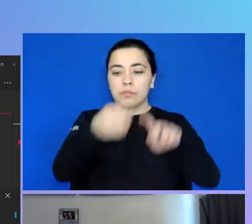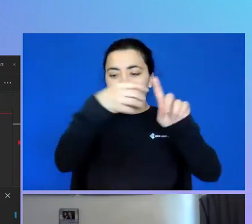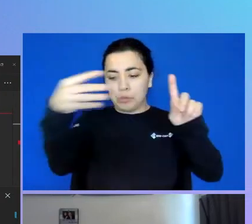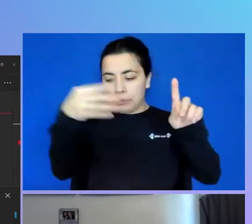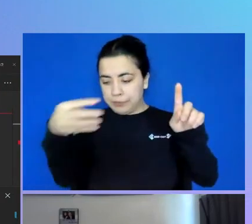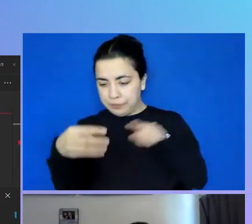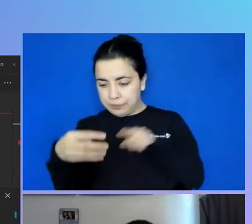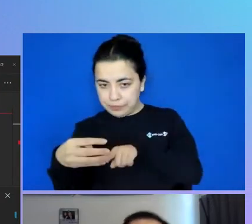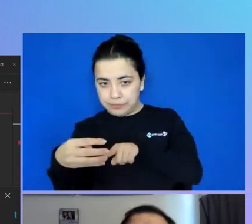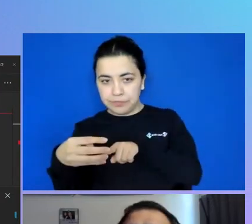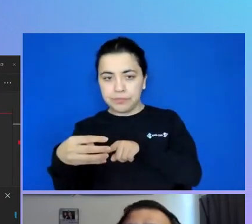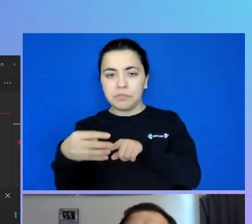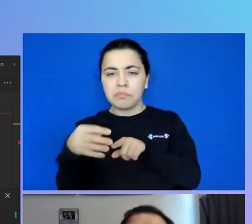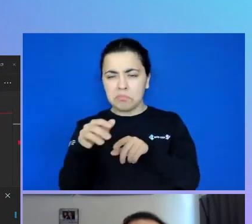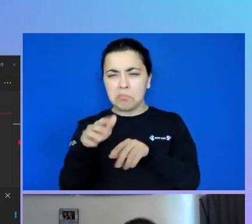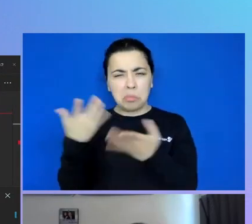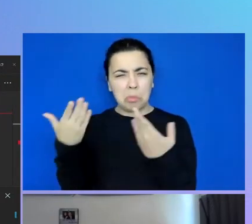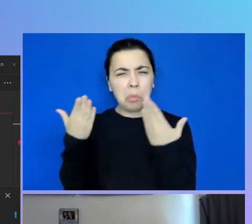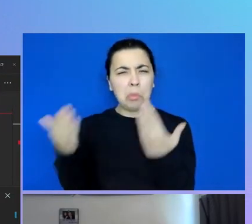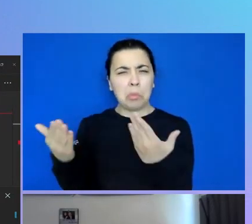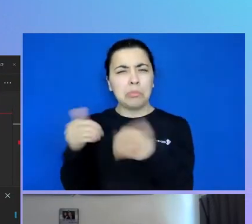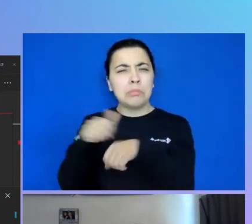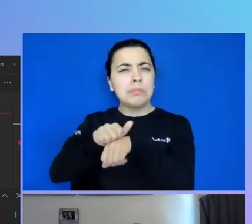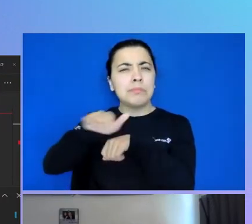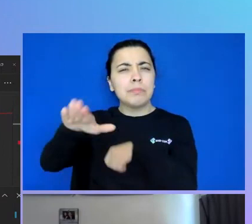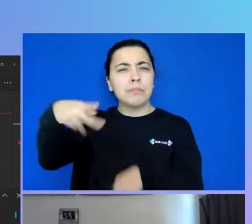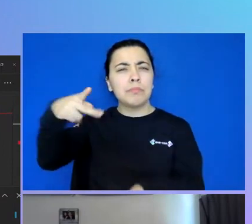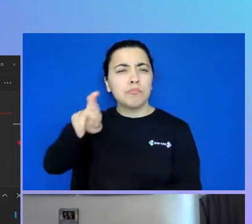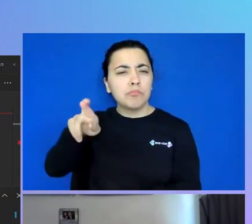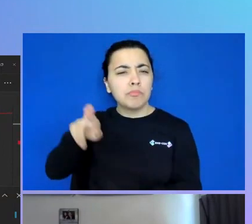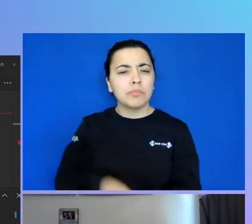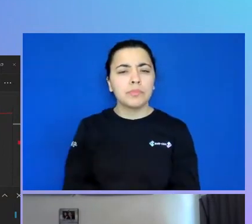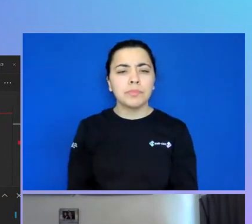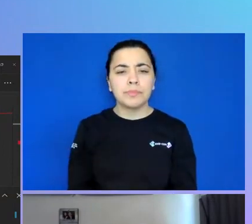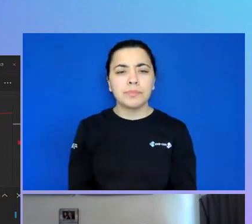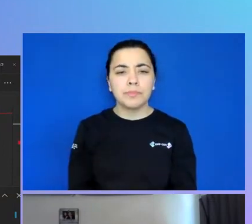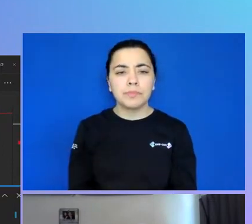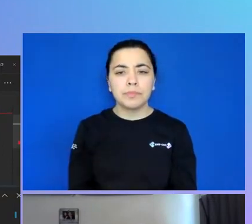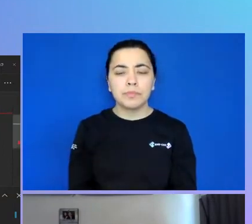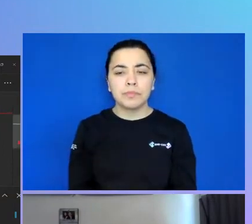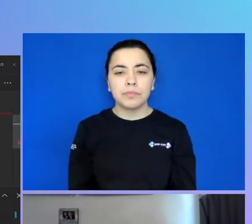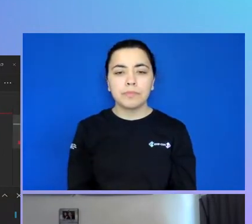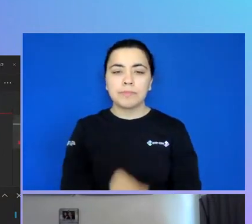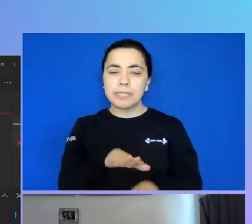submit the PR while it is doing the magic behind the scenes.